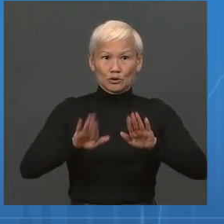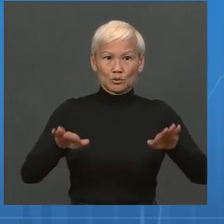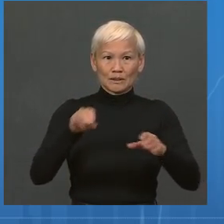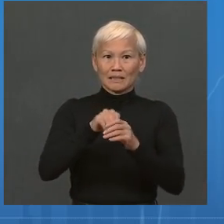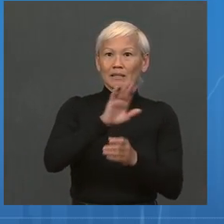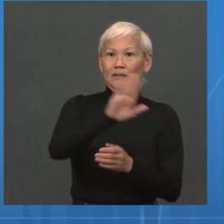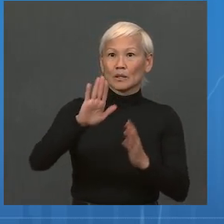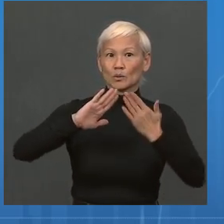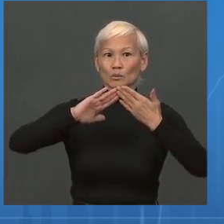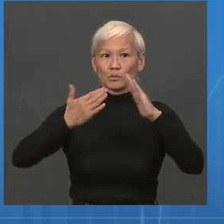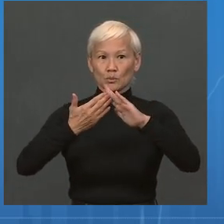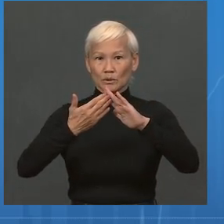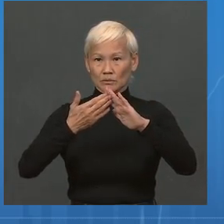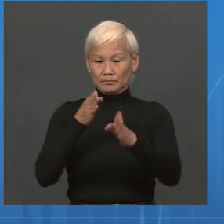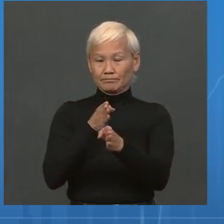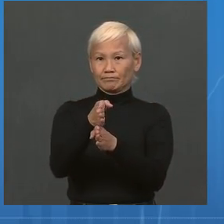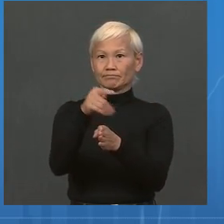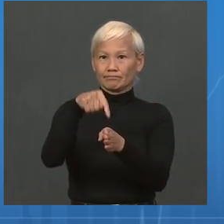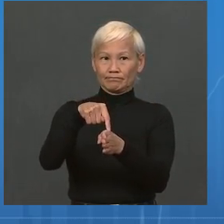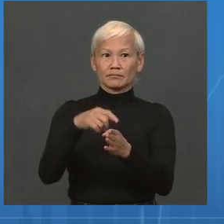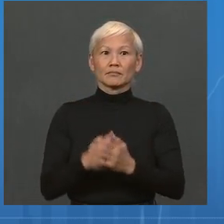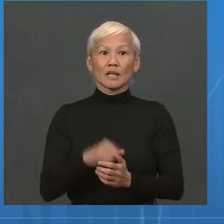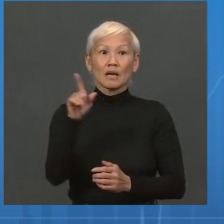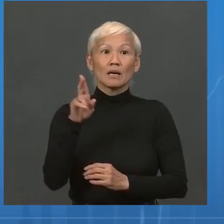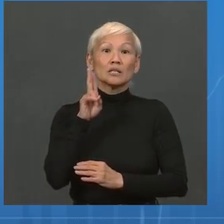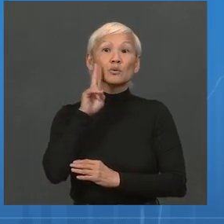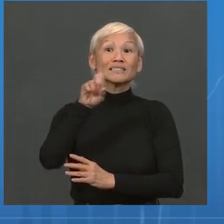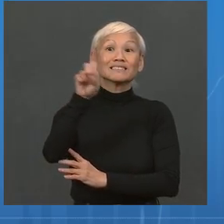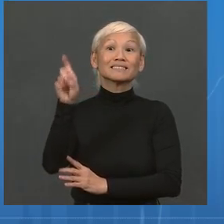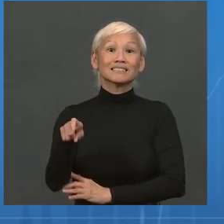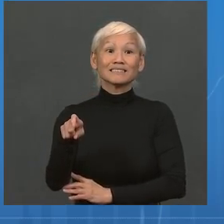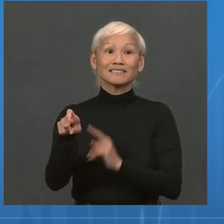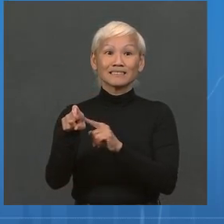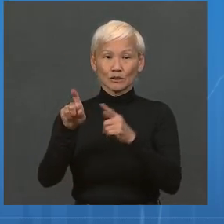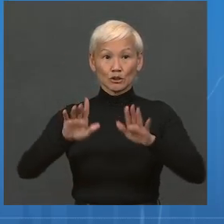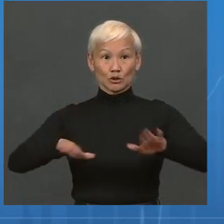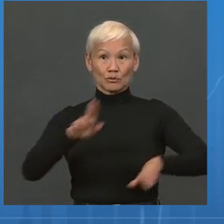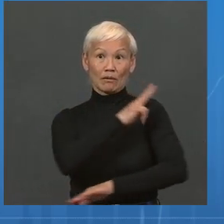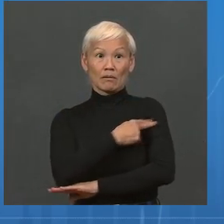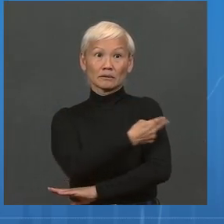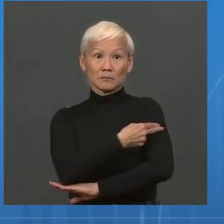In Houston, Texas Children's Hospital has already scheduled over 28,000 appointments,